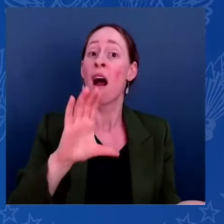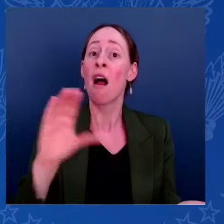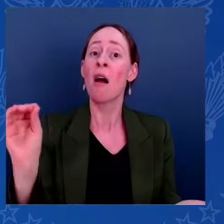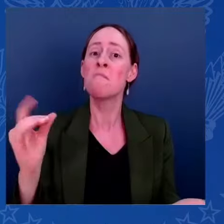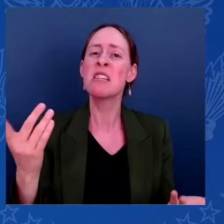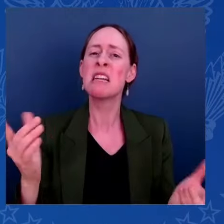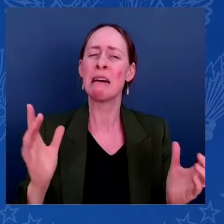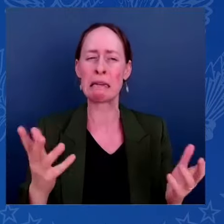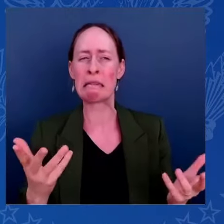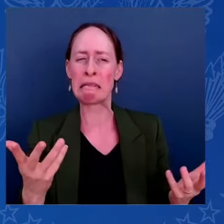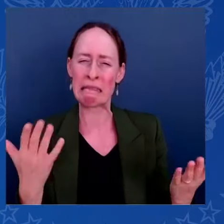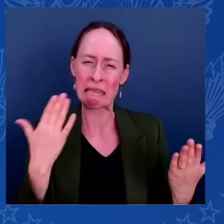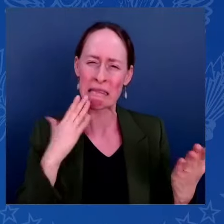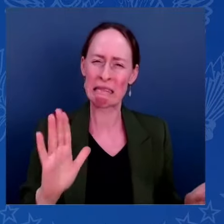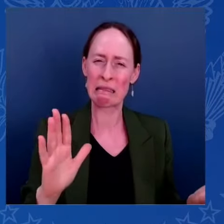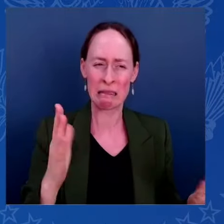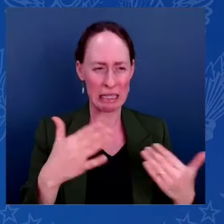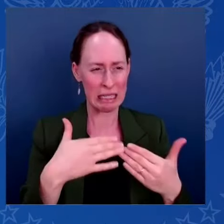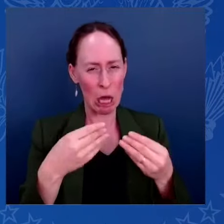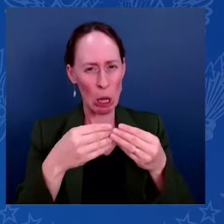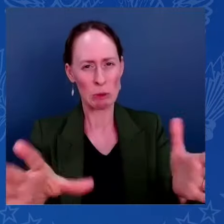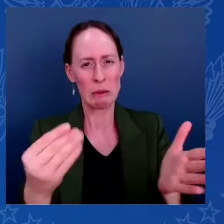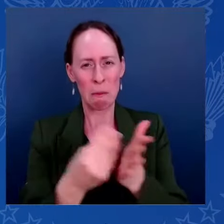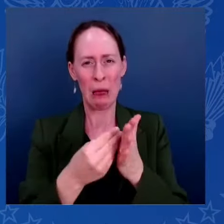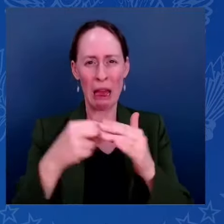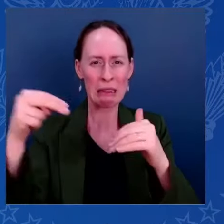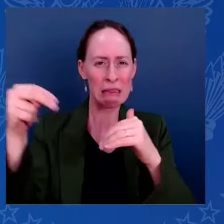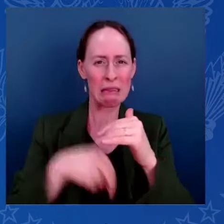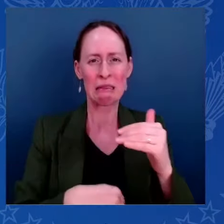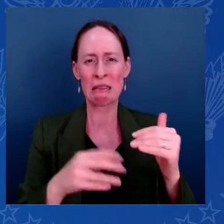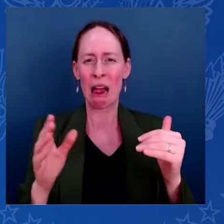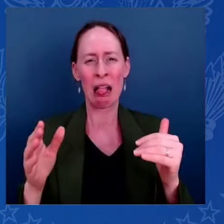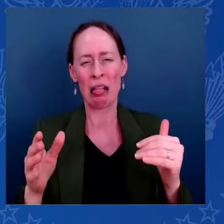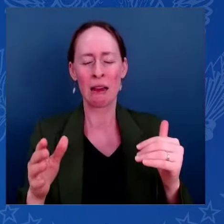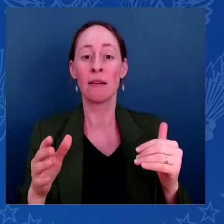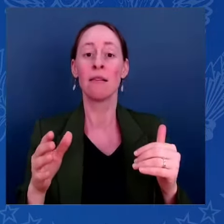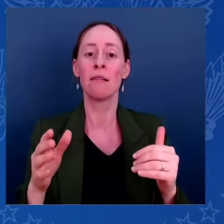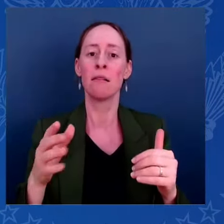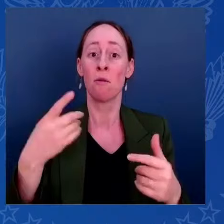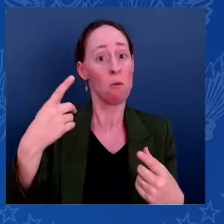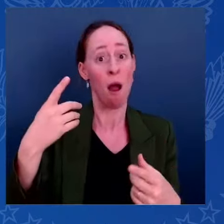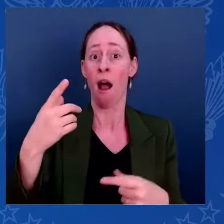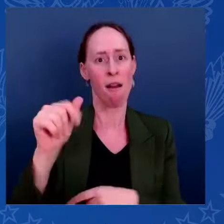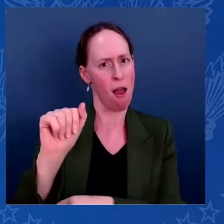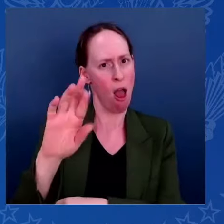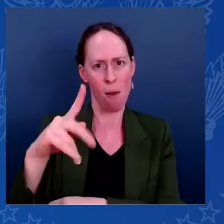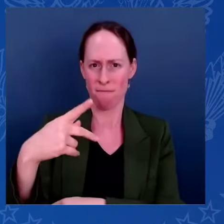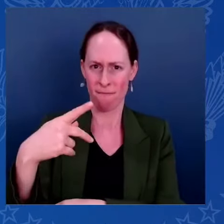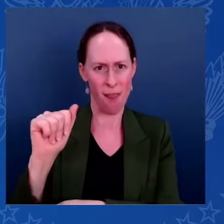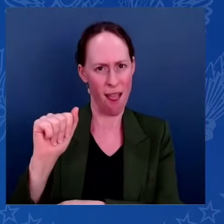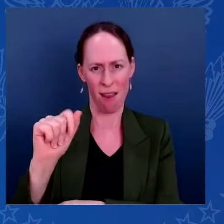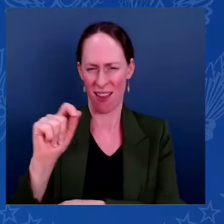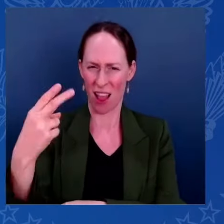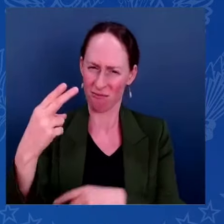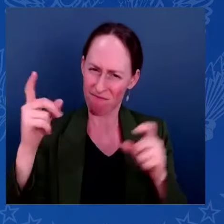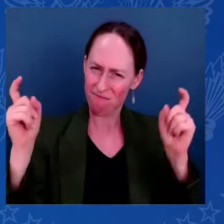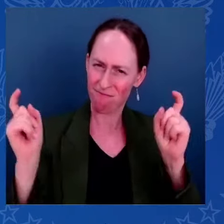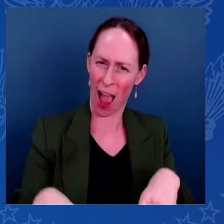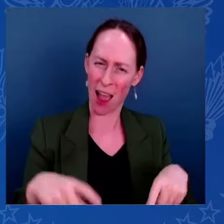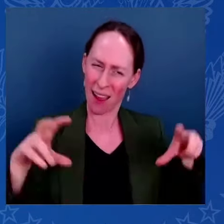And ARPA-H doesn't just fund those projects. It puts them on this fast track to reach patients,